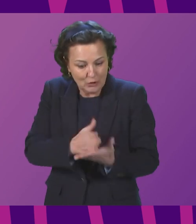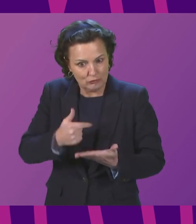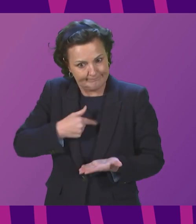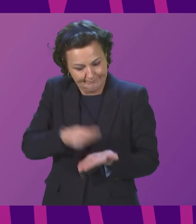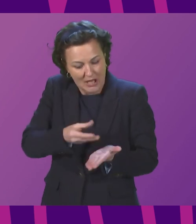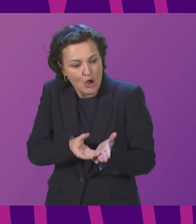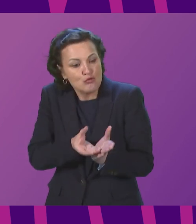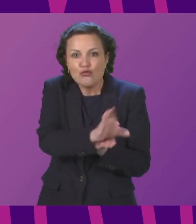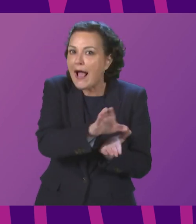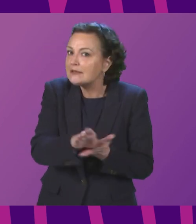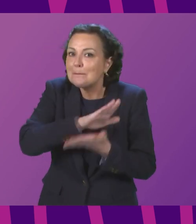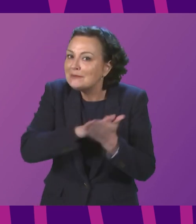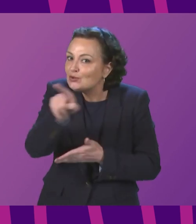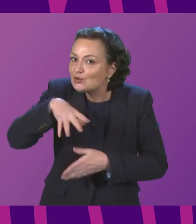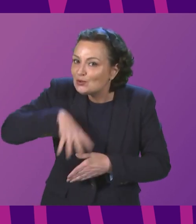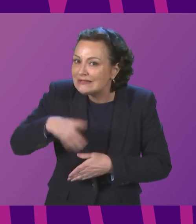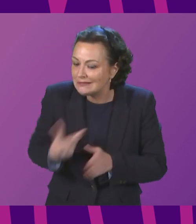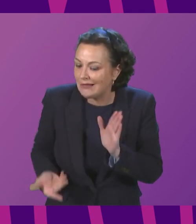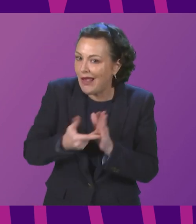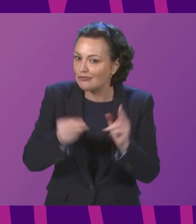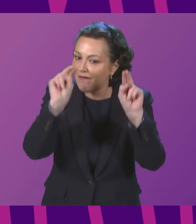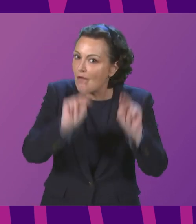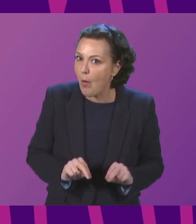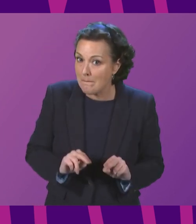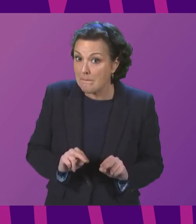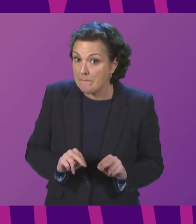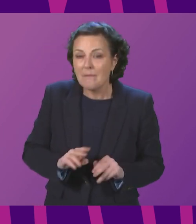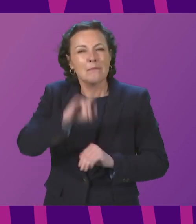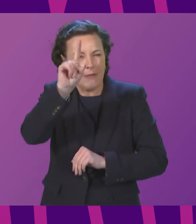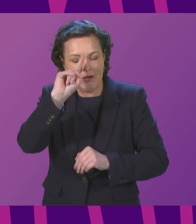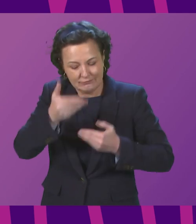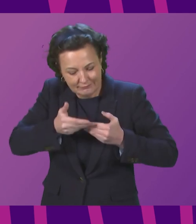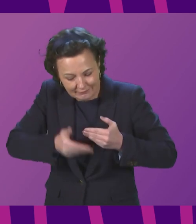need for further applications. In due course, we will be able to break down allocation of